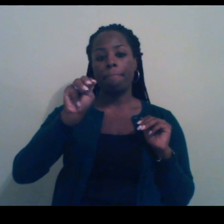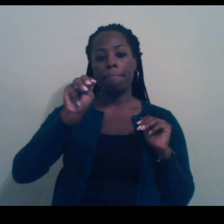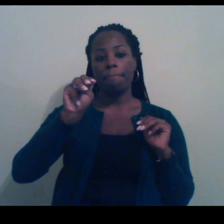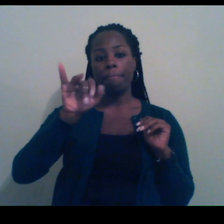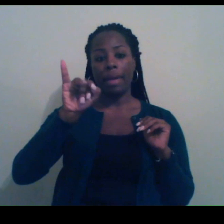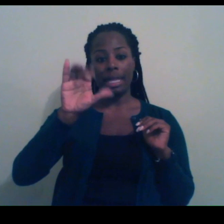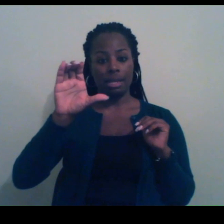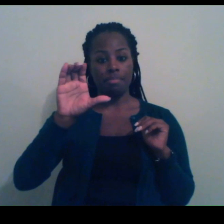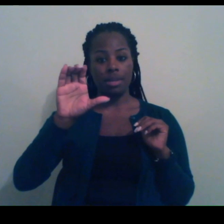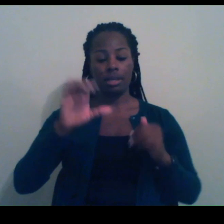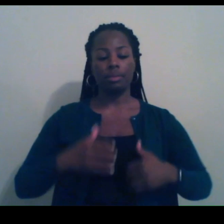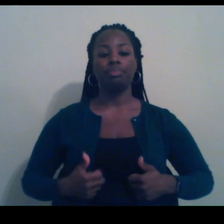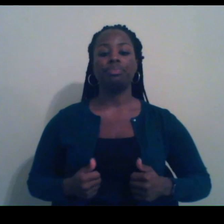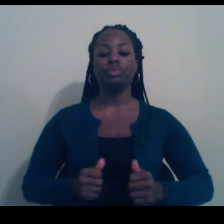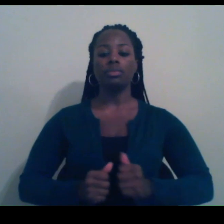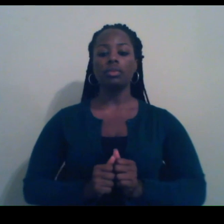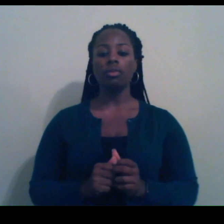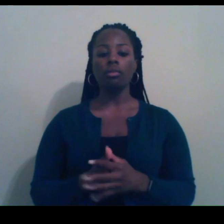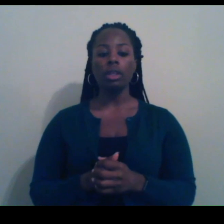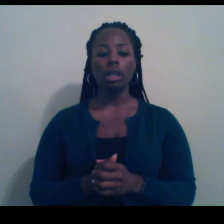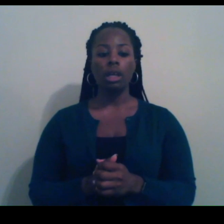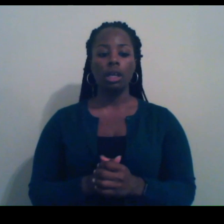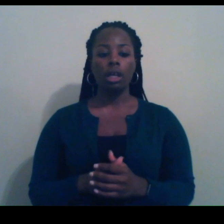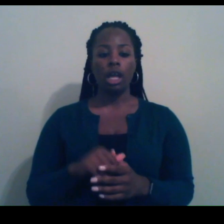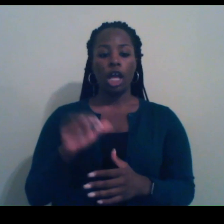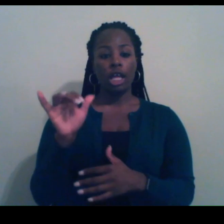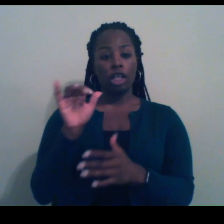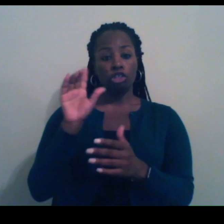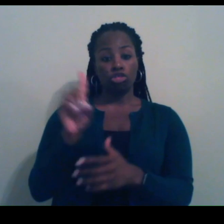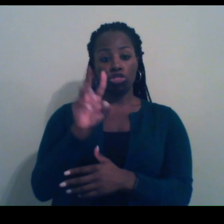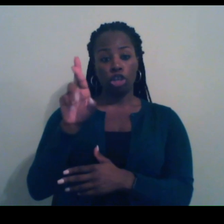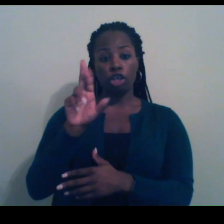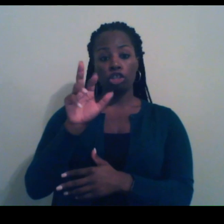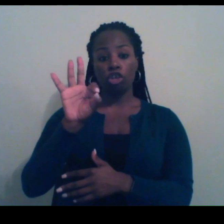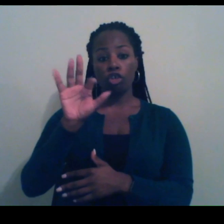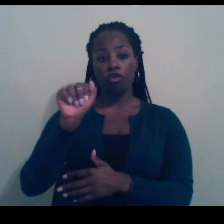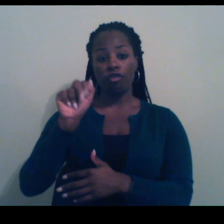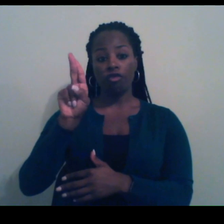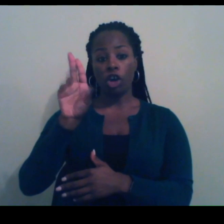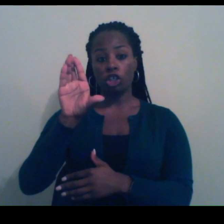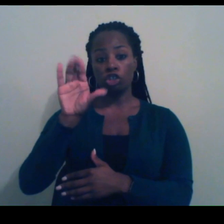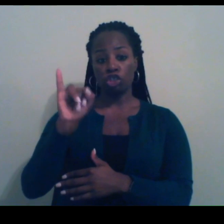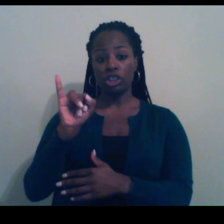more cases of community spread in the United States as we've emphasized for